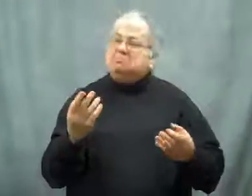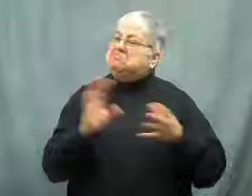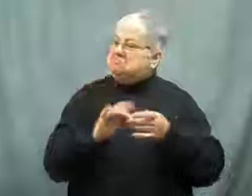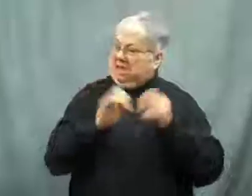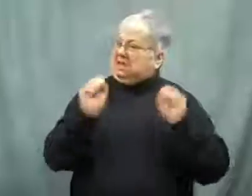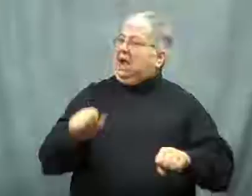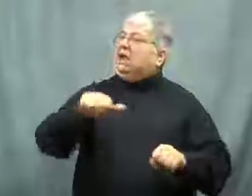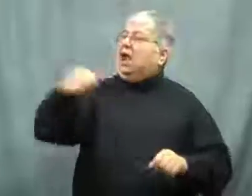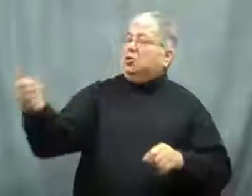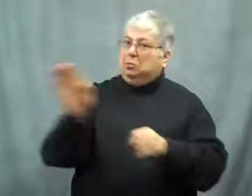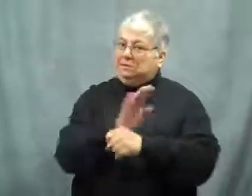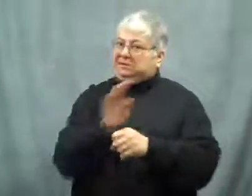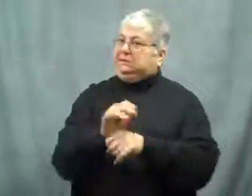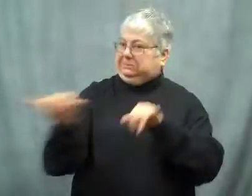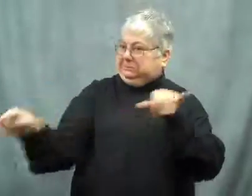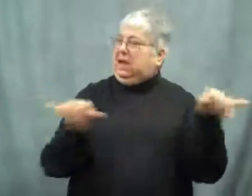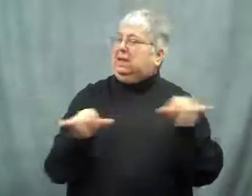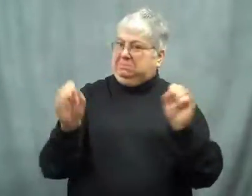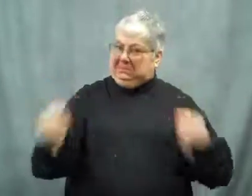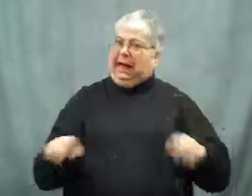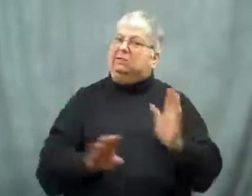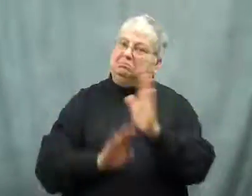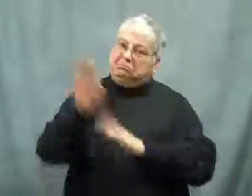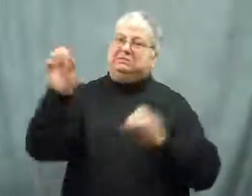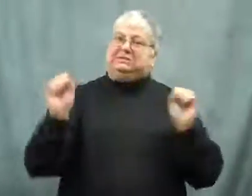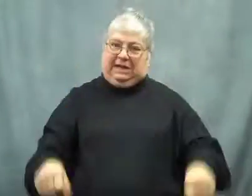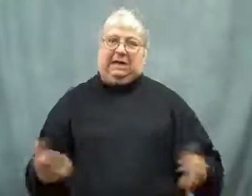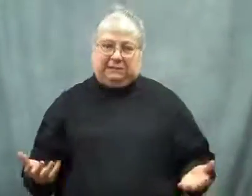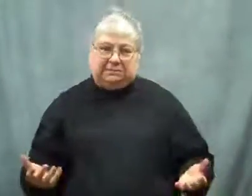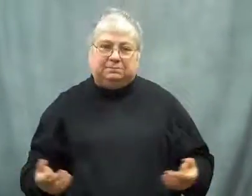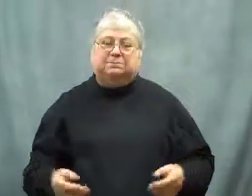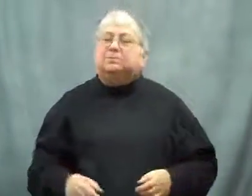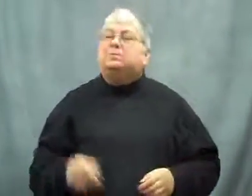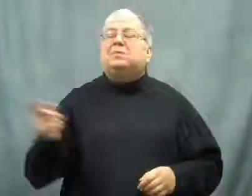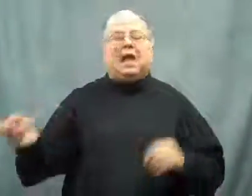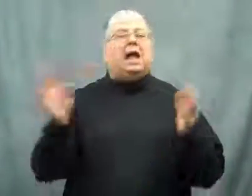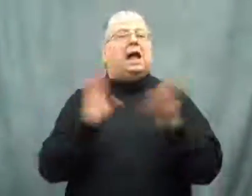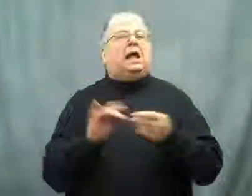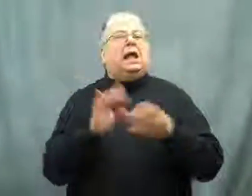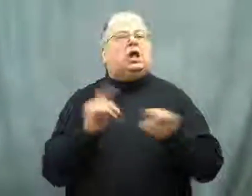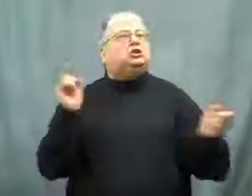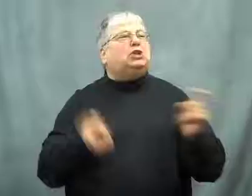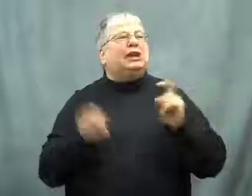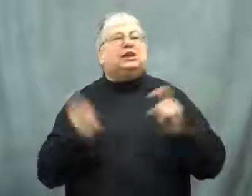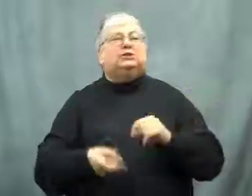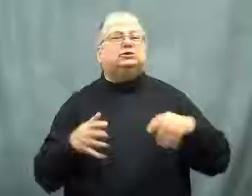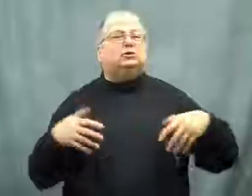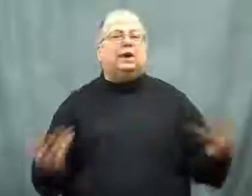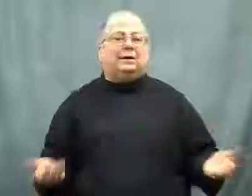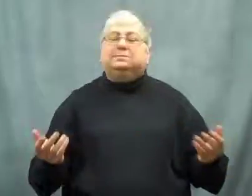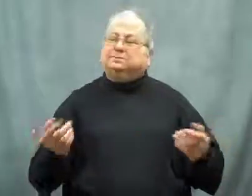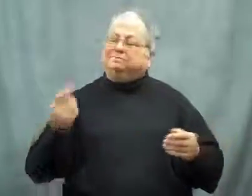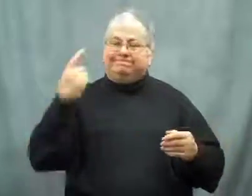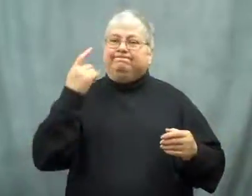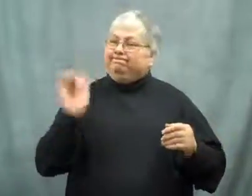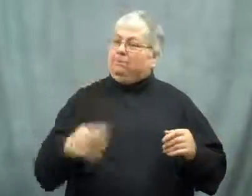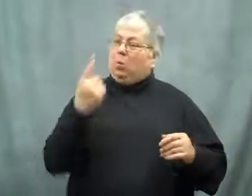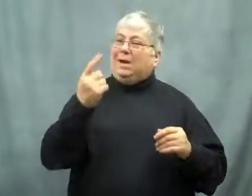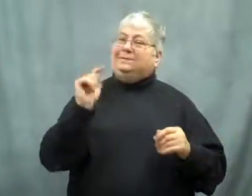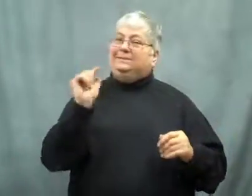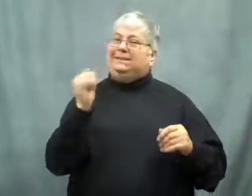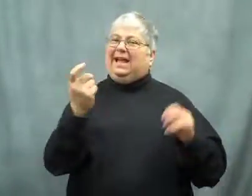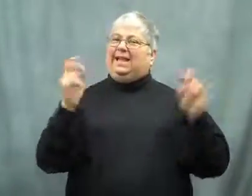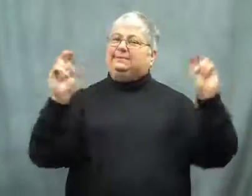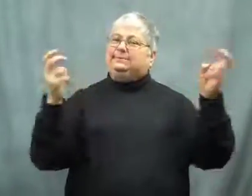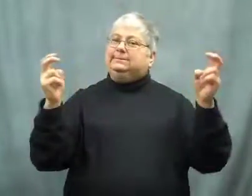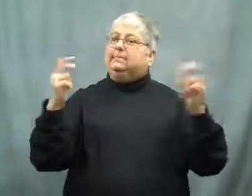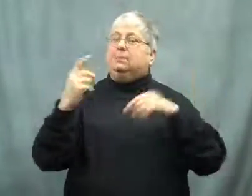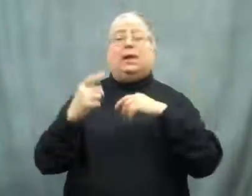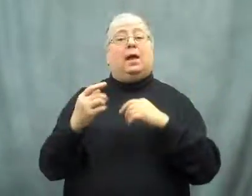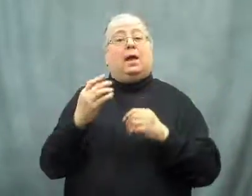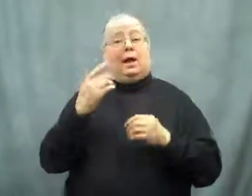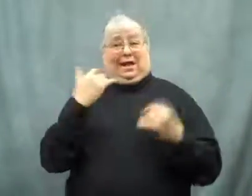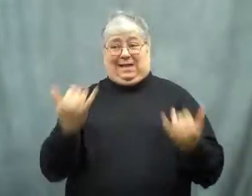He said other businesses have the same kind of growth.